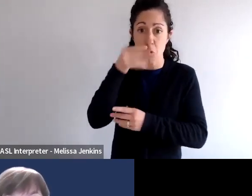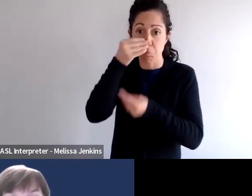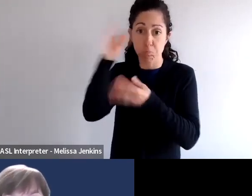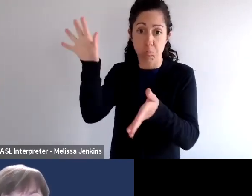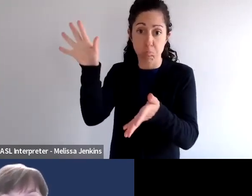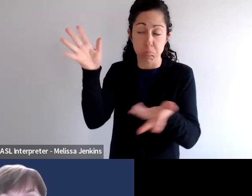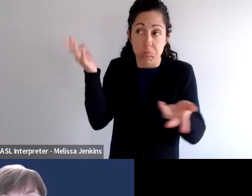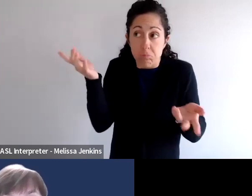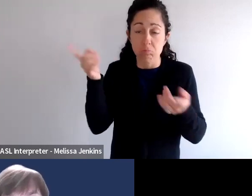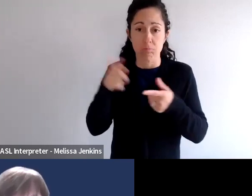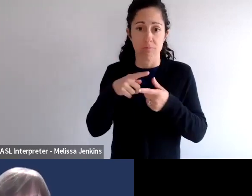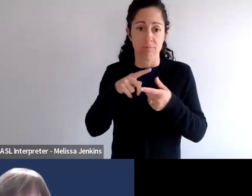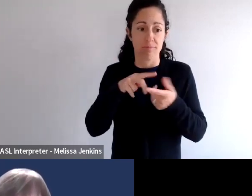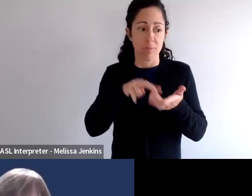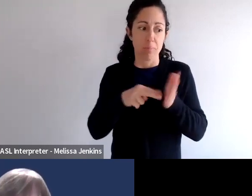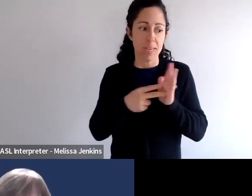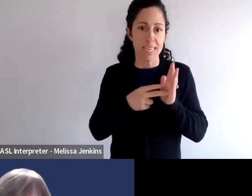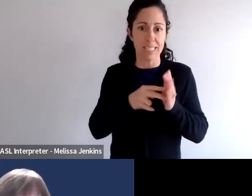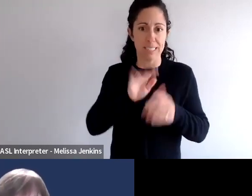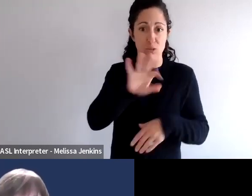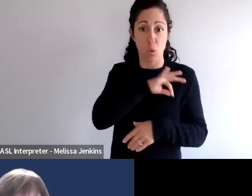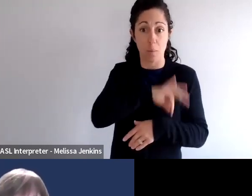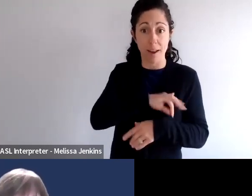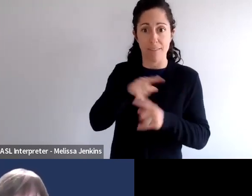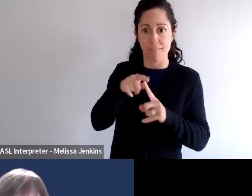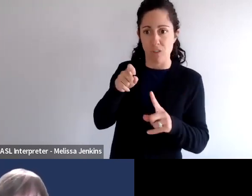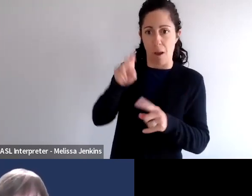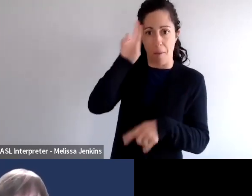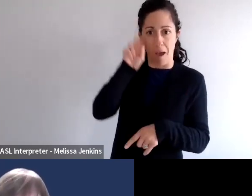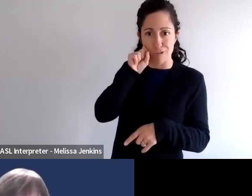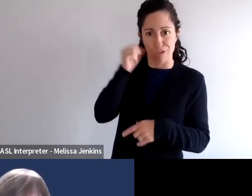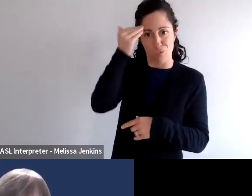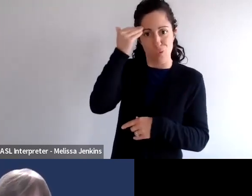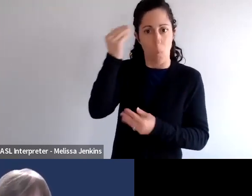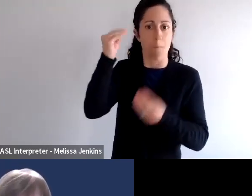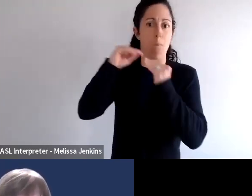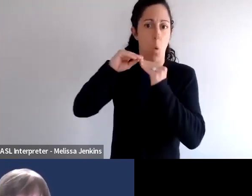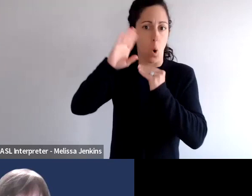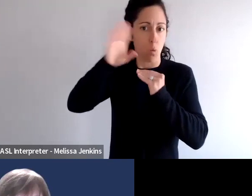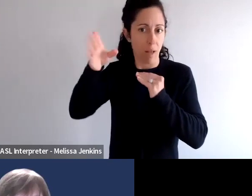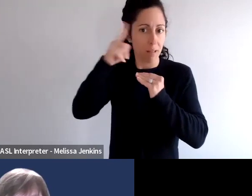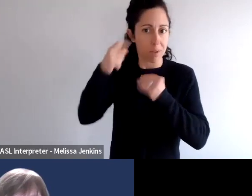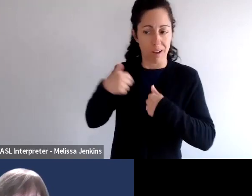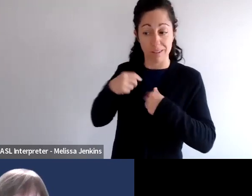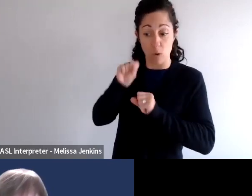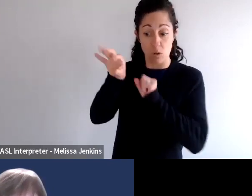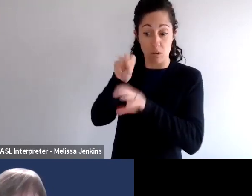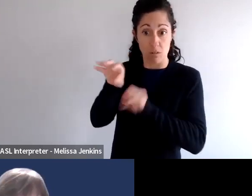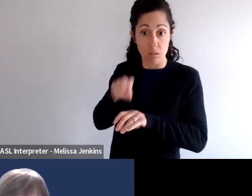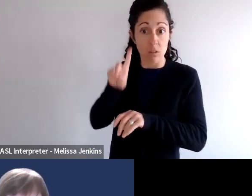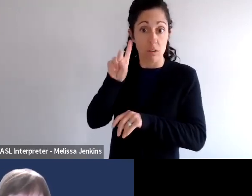knowing more about Usher syndrome because as the data comes in we will be able to share that the